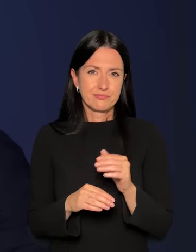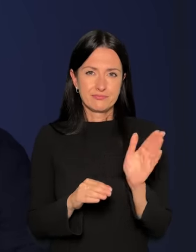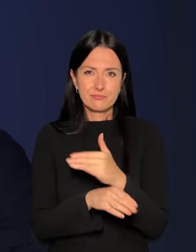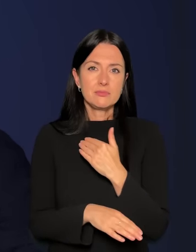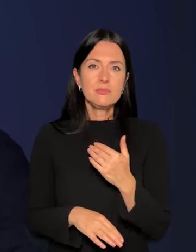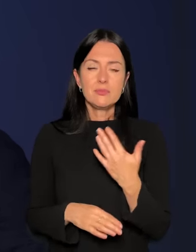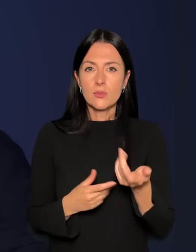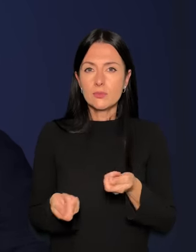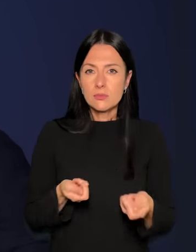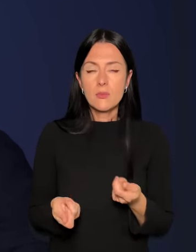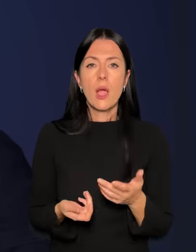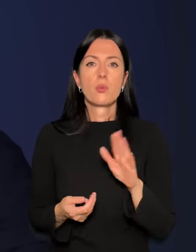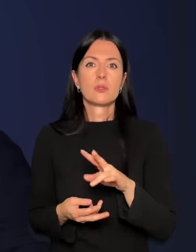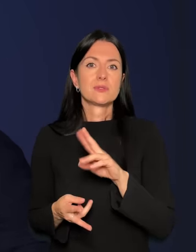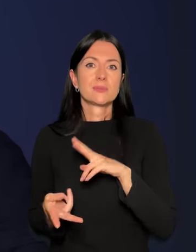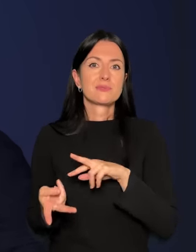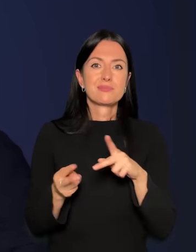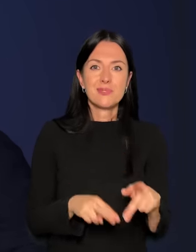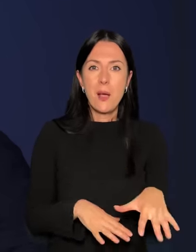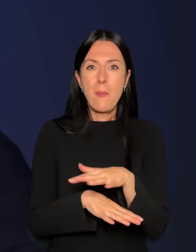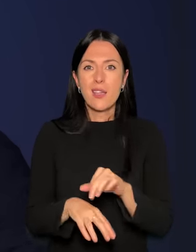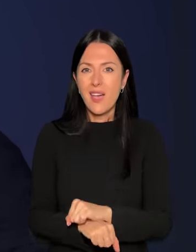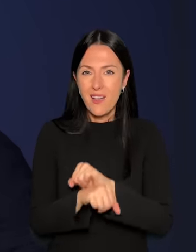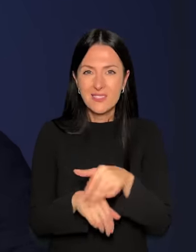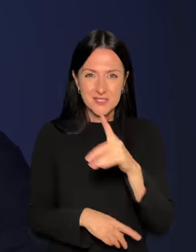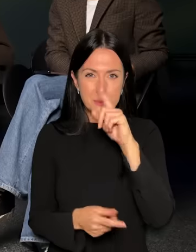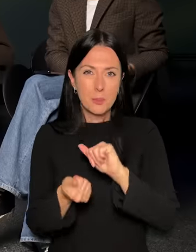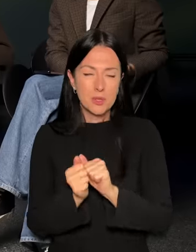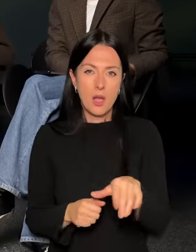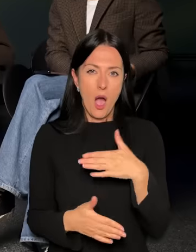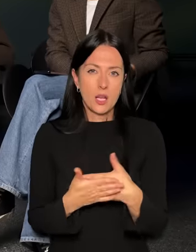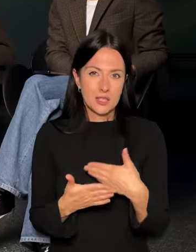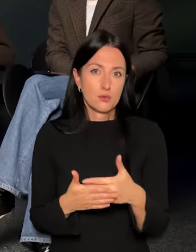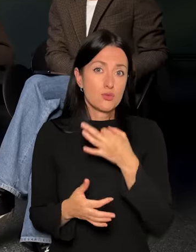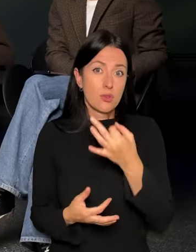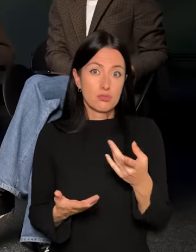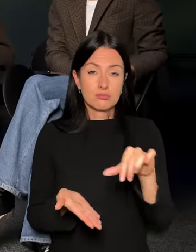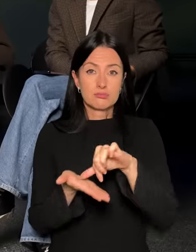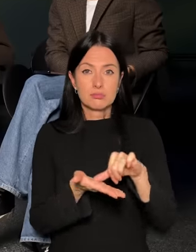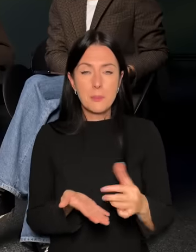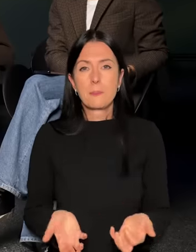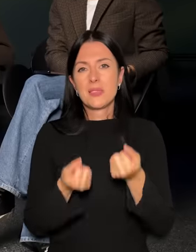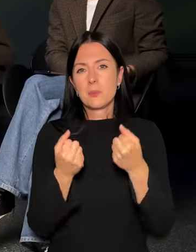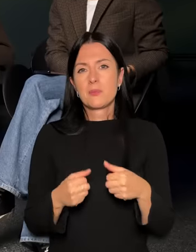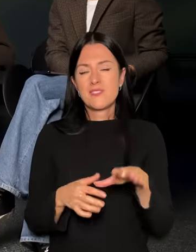Later, the Maidan happened, which everyone remembers. We actively participated, supported all the events of the Maidan,